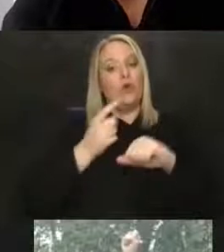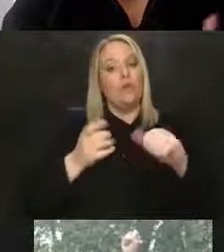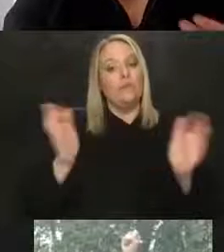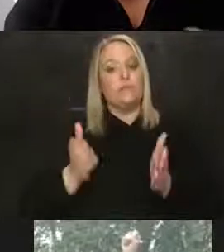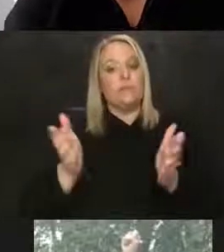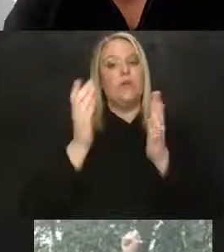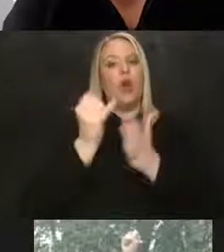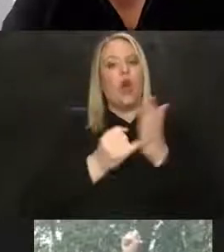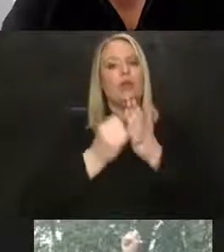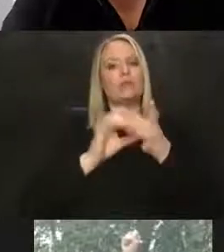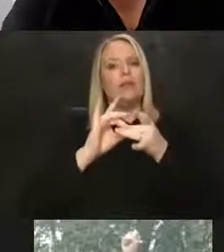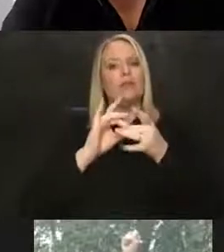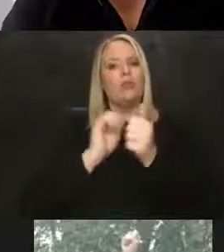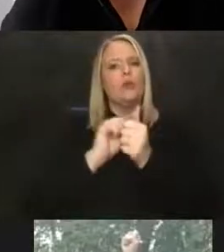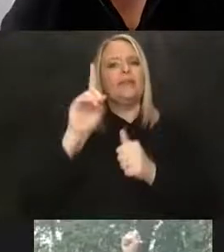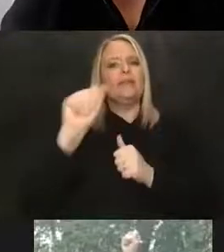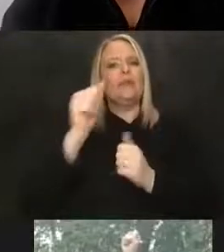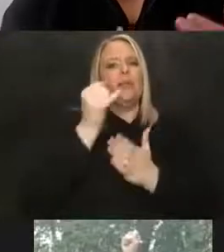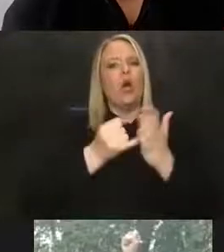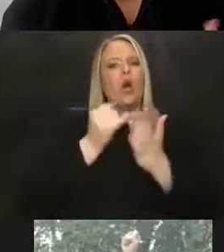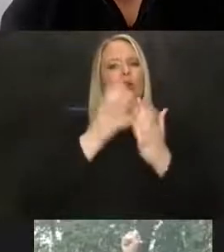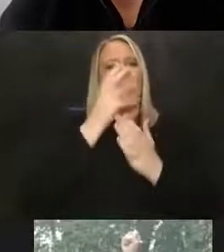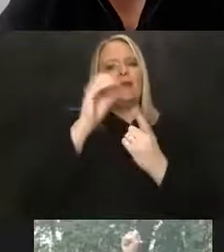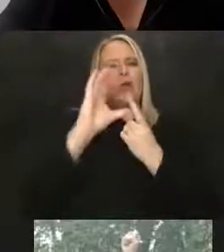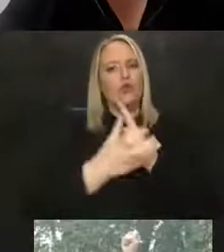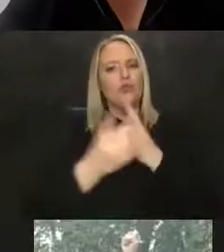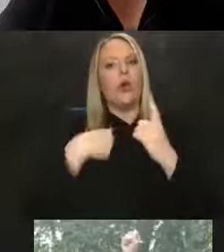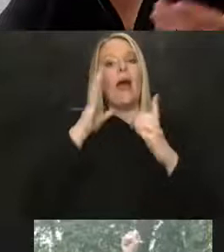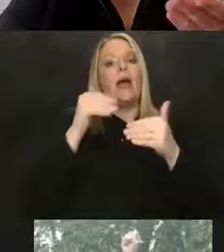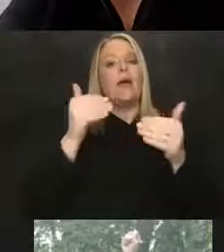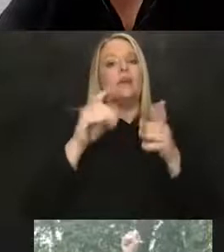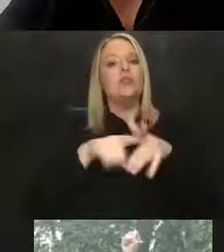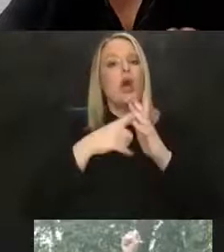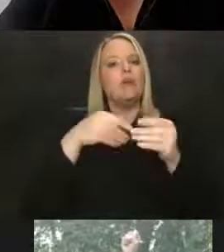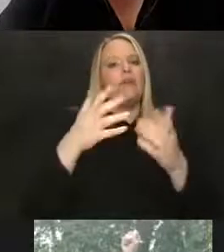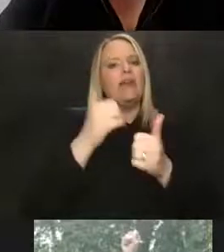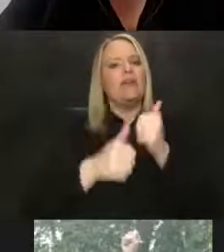with disability art and culture. So I'll get us started by giving each of our artists a chance